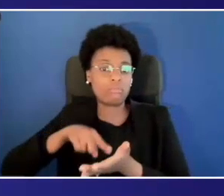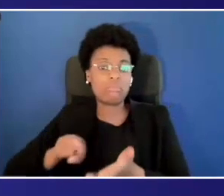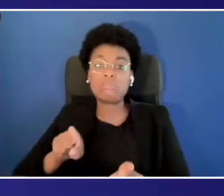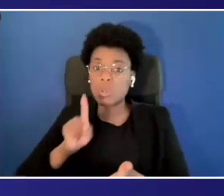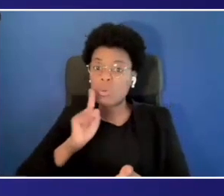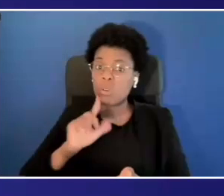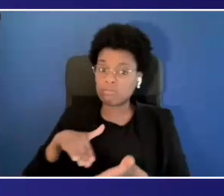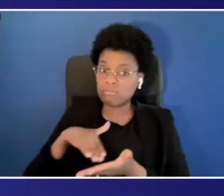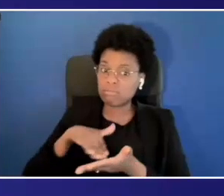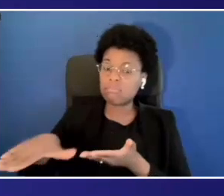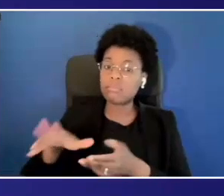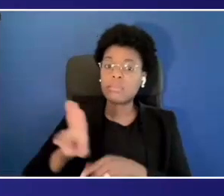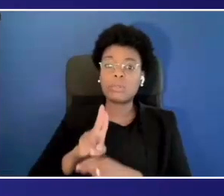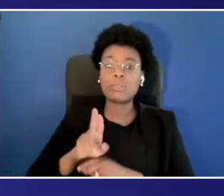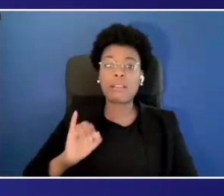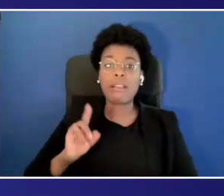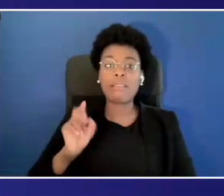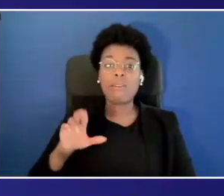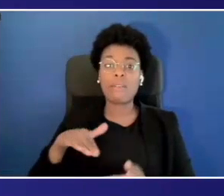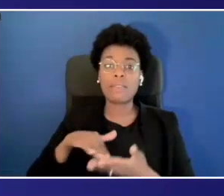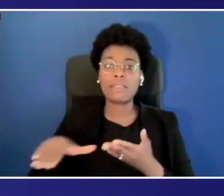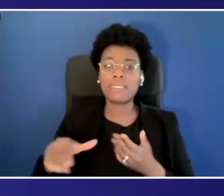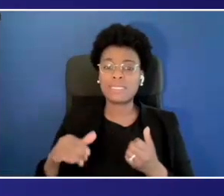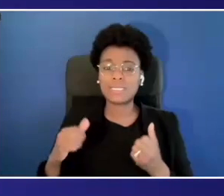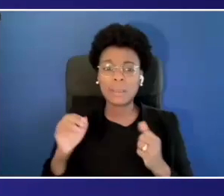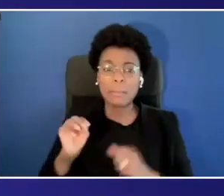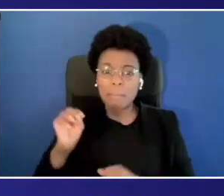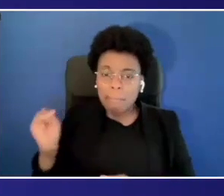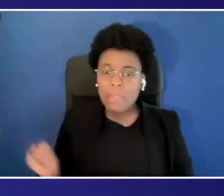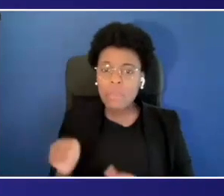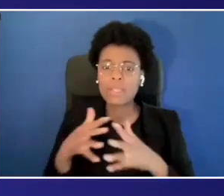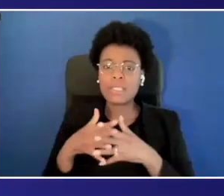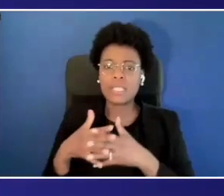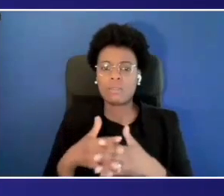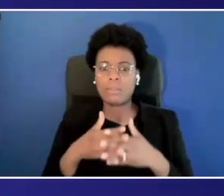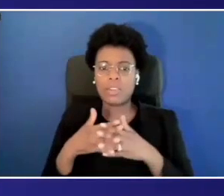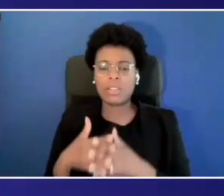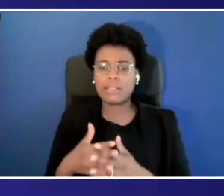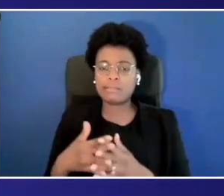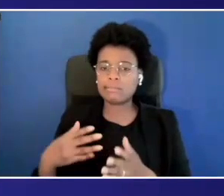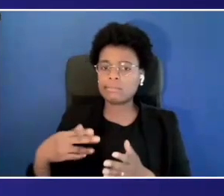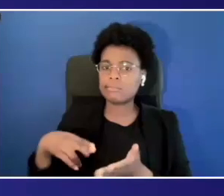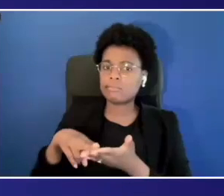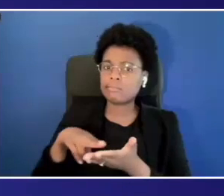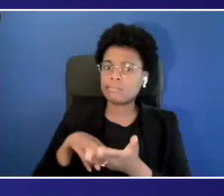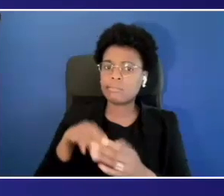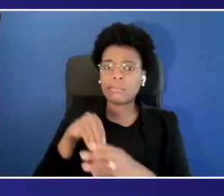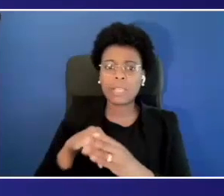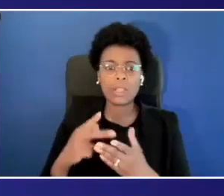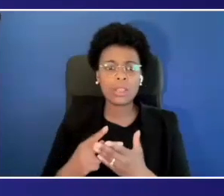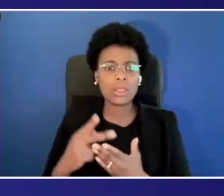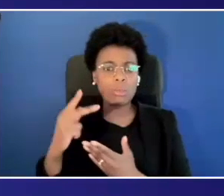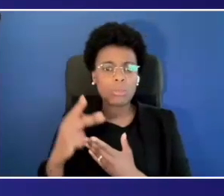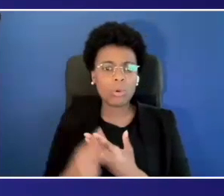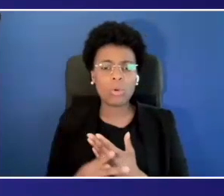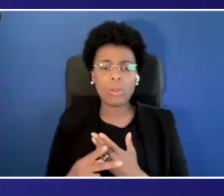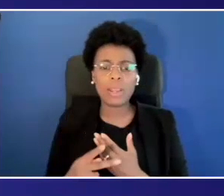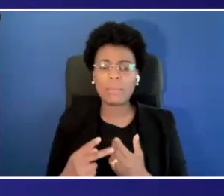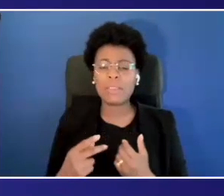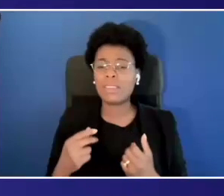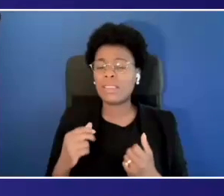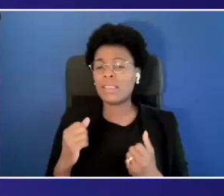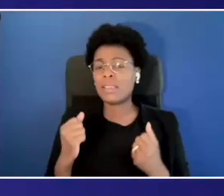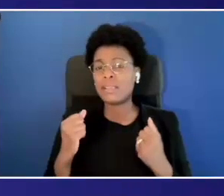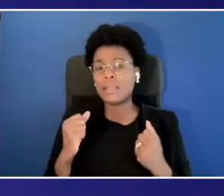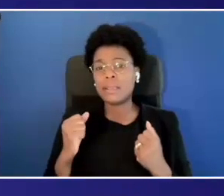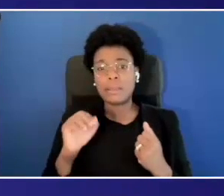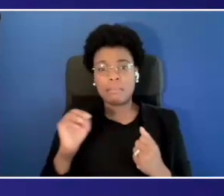Millions of Americans are enrolled in these programs and count on them to this day. Many have had their that millions more await their turn.